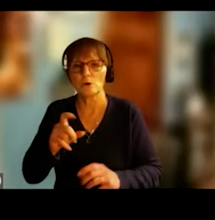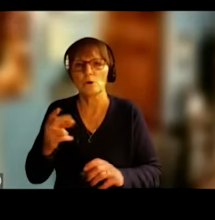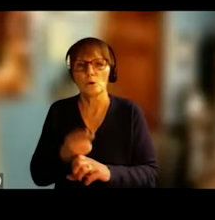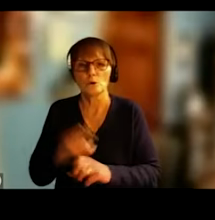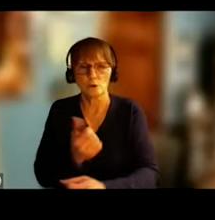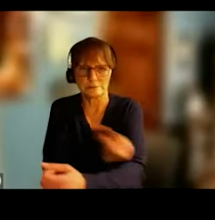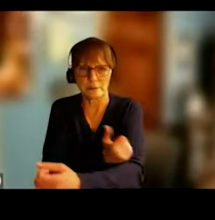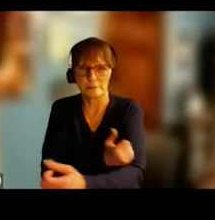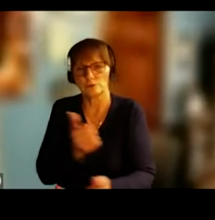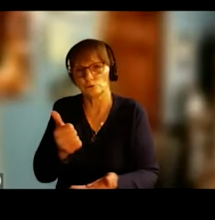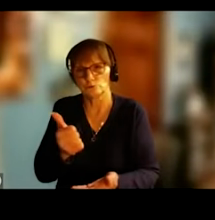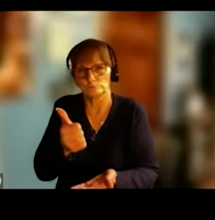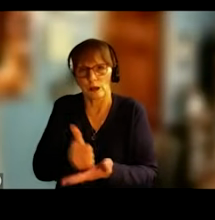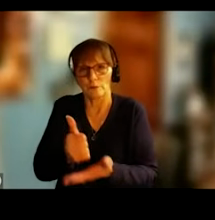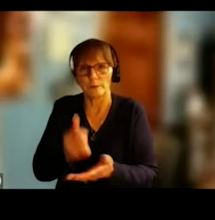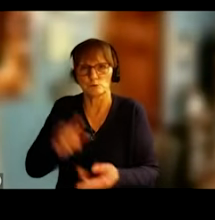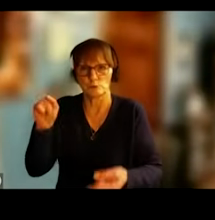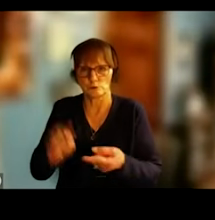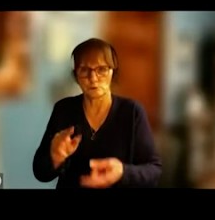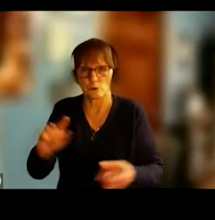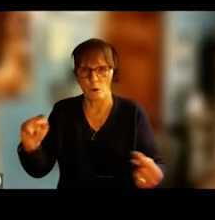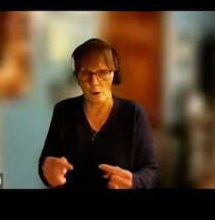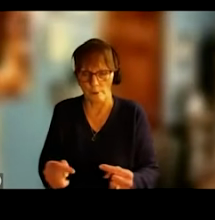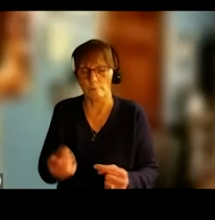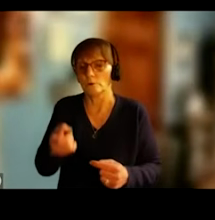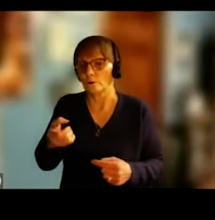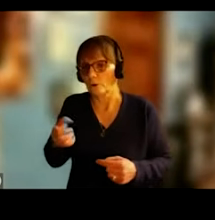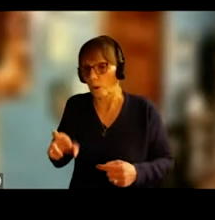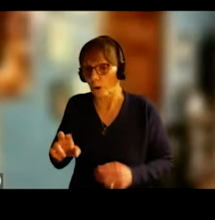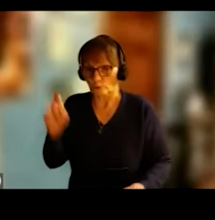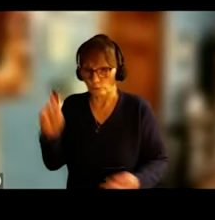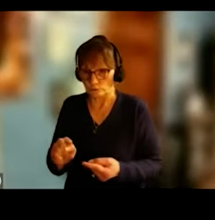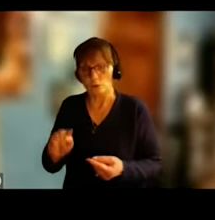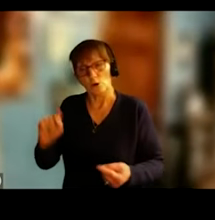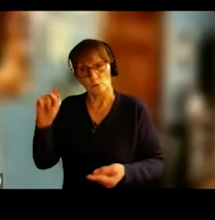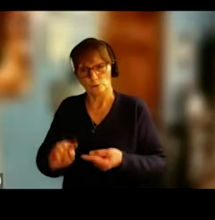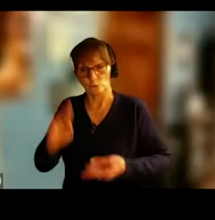to assist them in reducing harm or to reduce harm of other health behaviors.